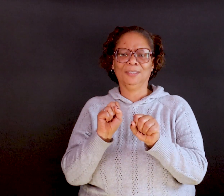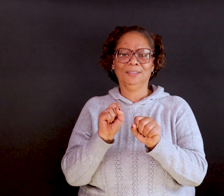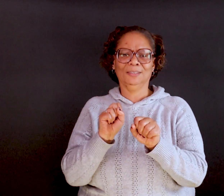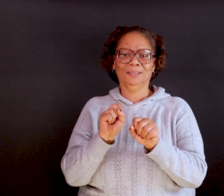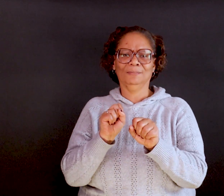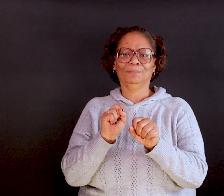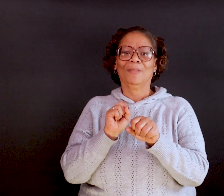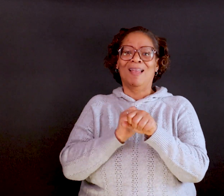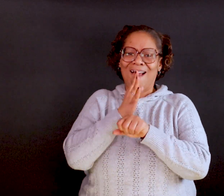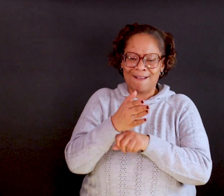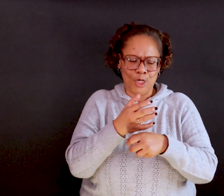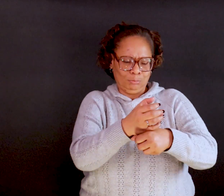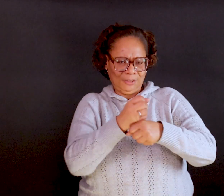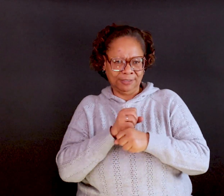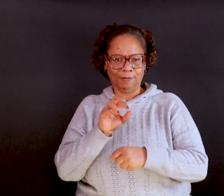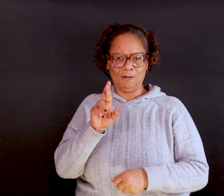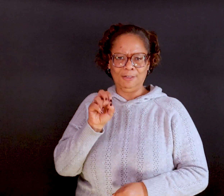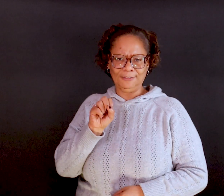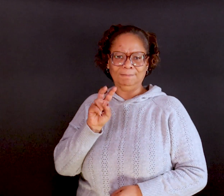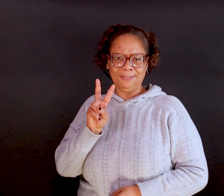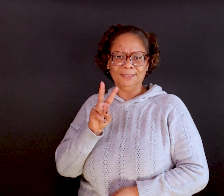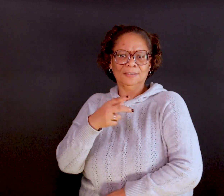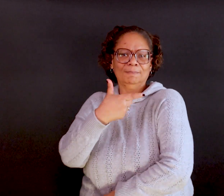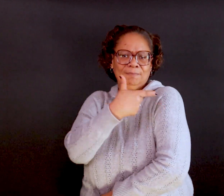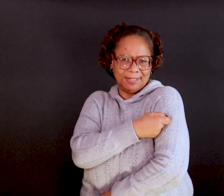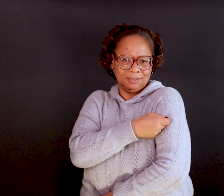after receiving an RSV vaccine at CDC.